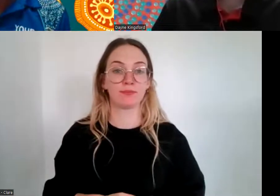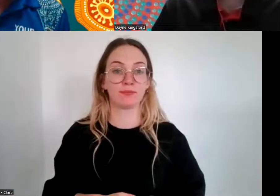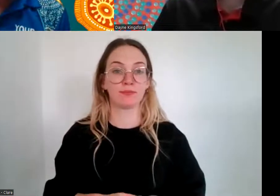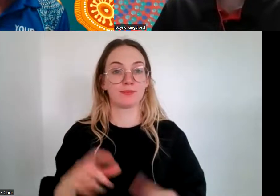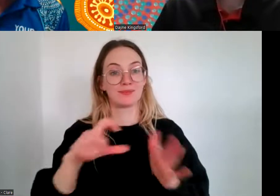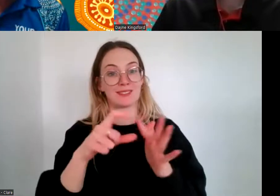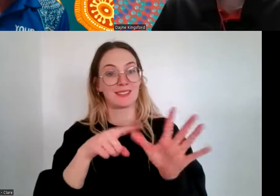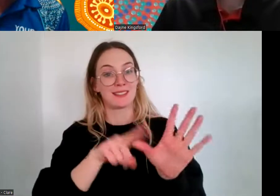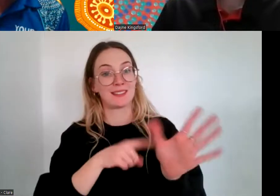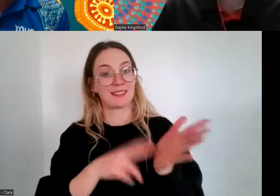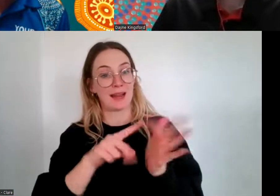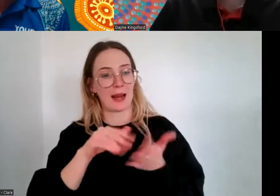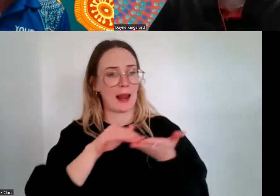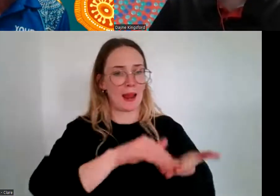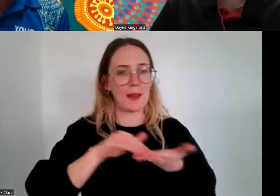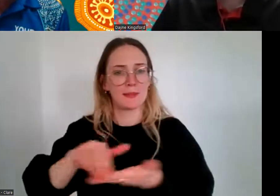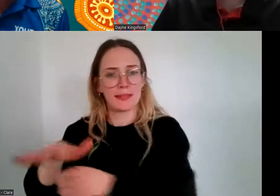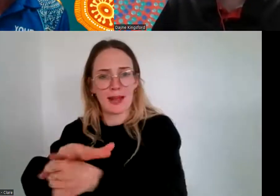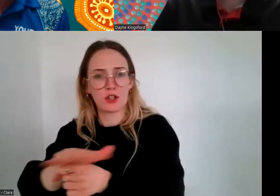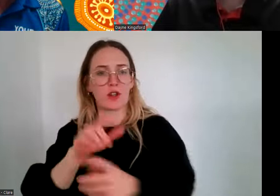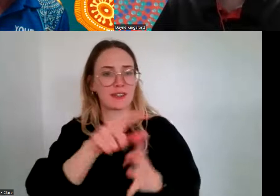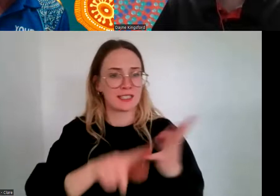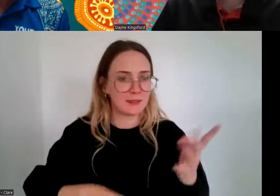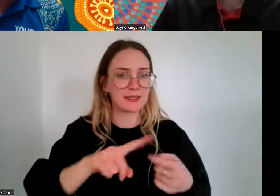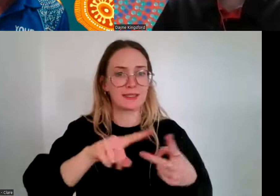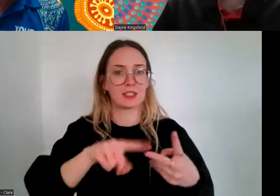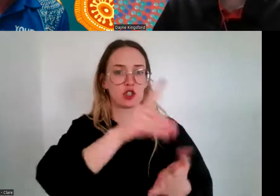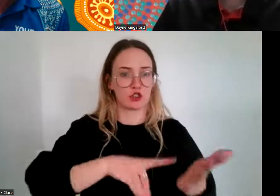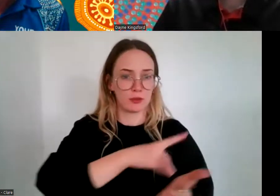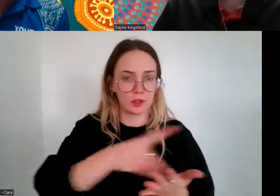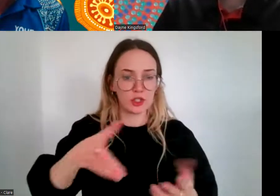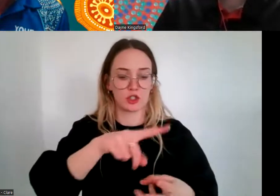area of disability discrimination, human rights and guardianship and administration.